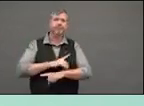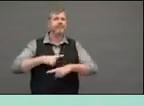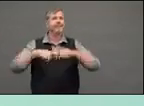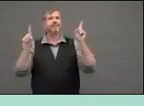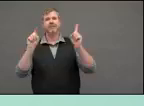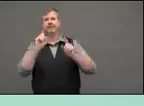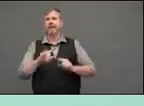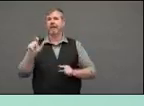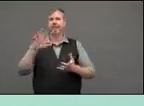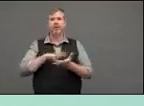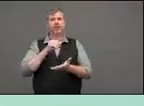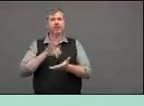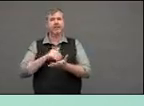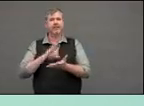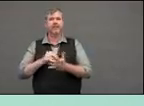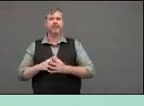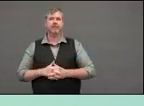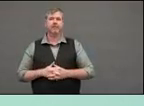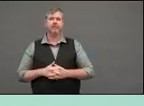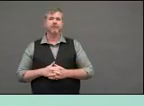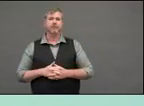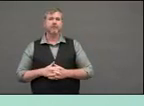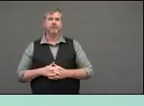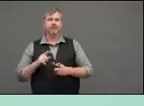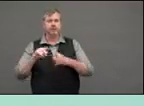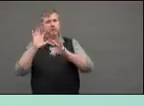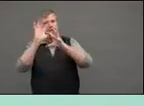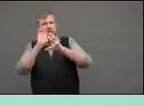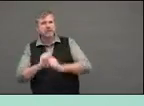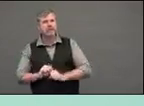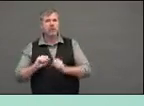university different teaching style different professors um